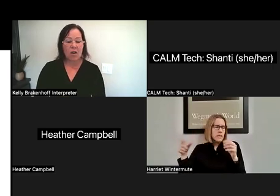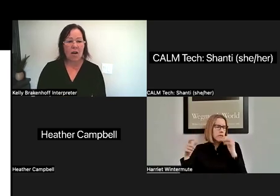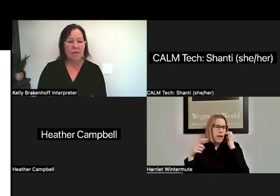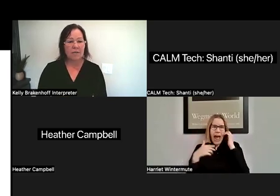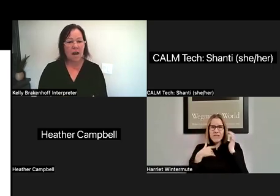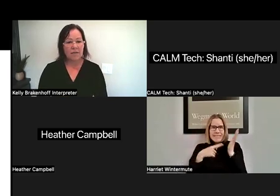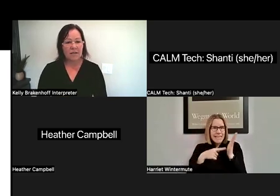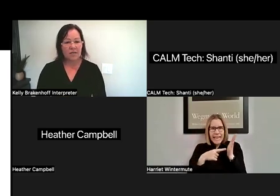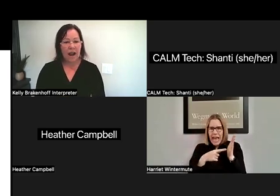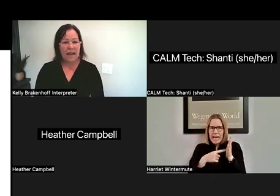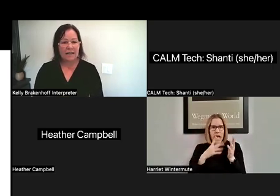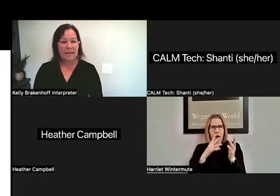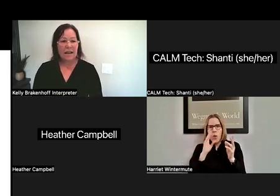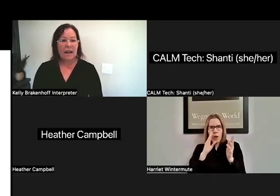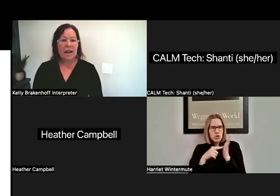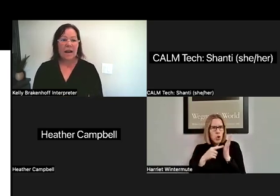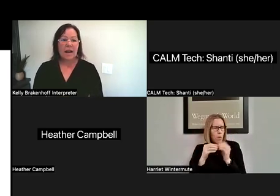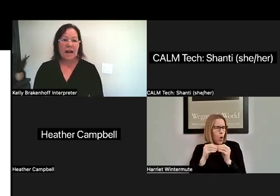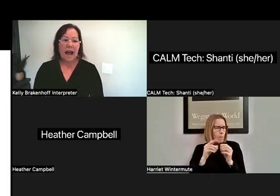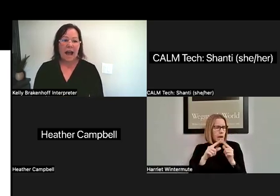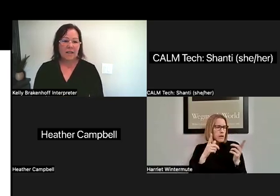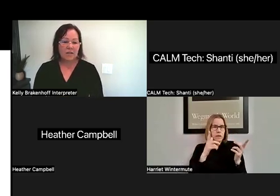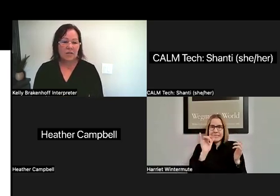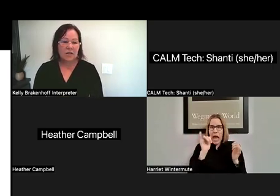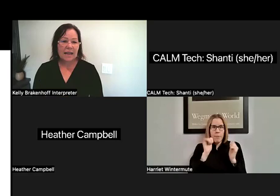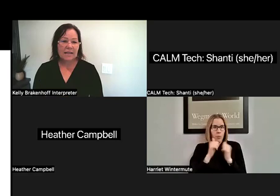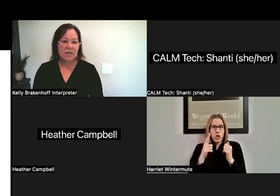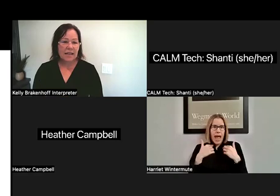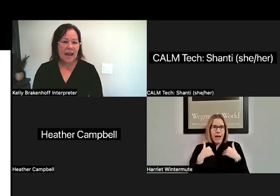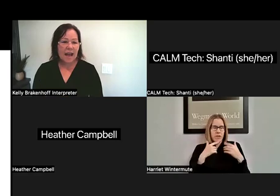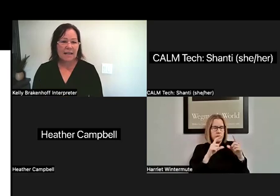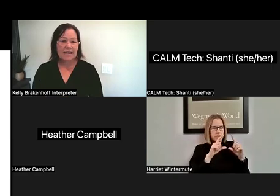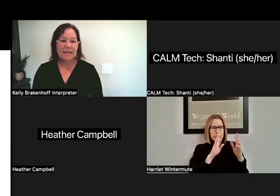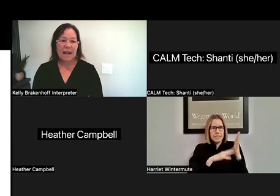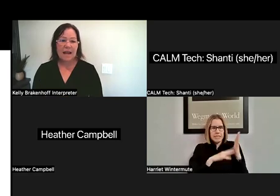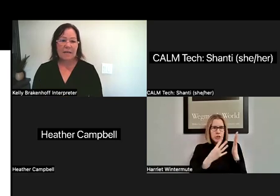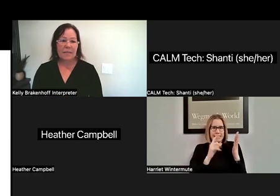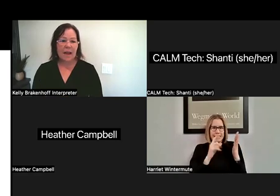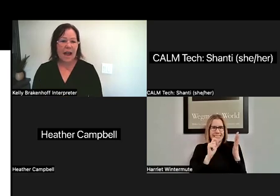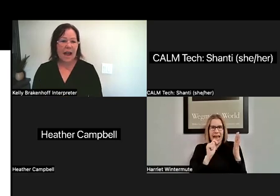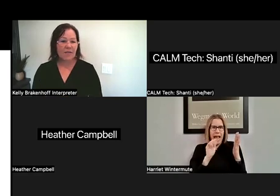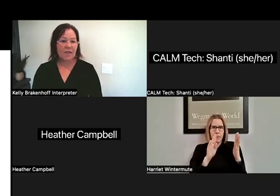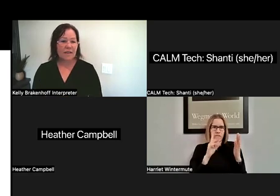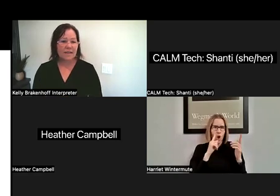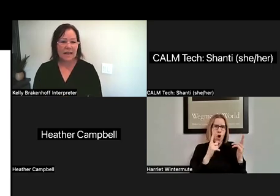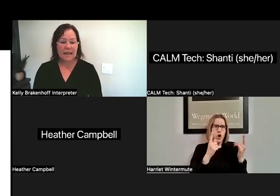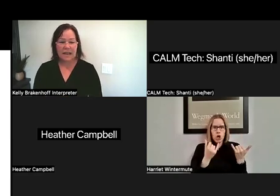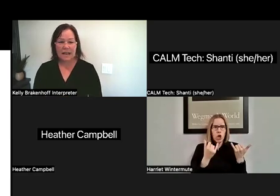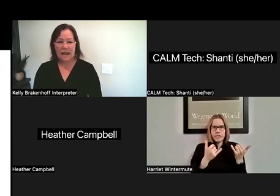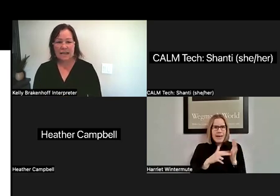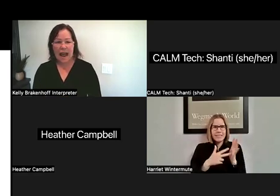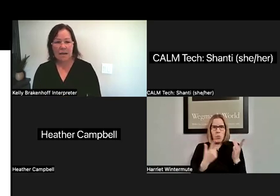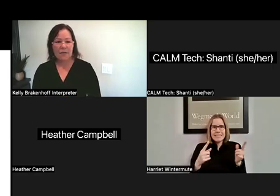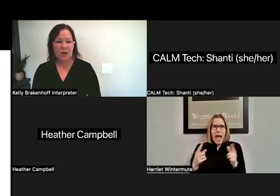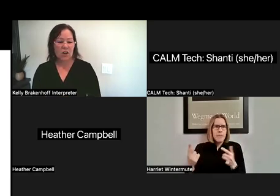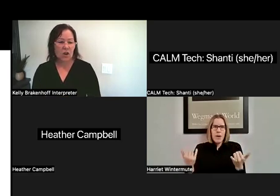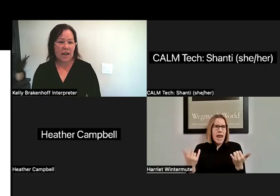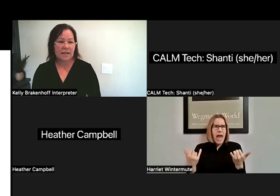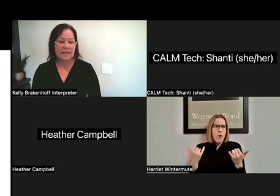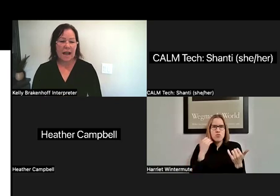columns off to the right. I have the due dates or deadlines. I have the -- a tab for current